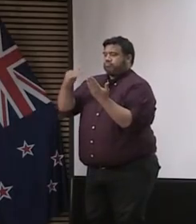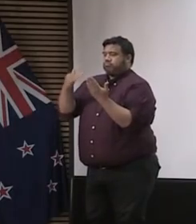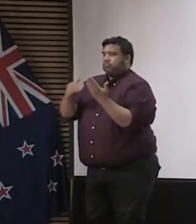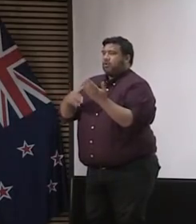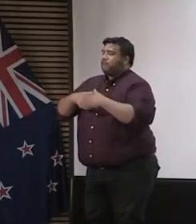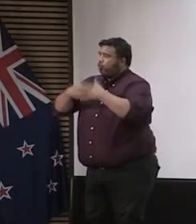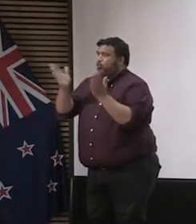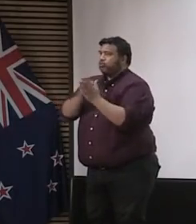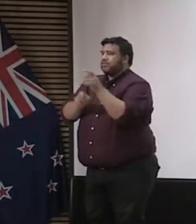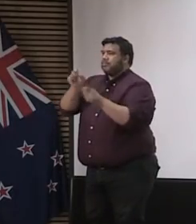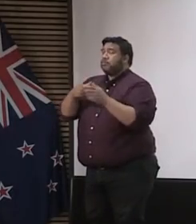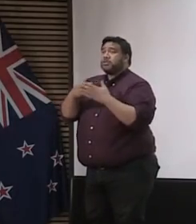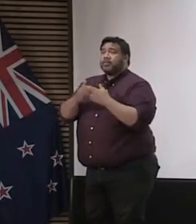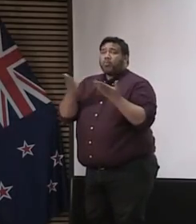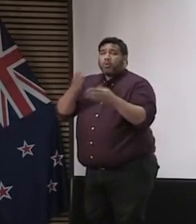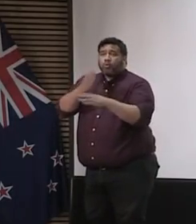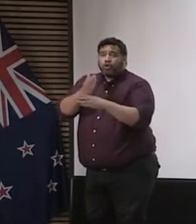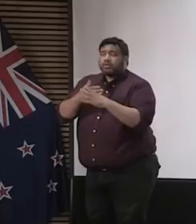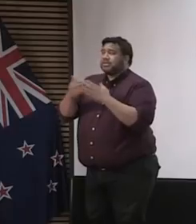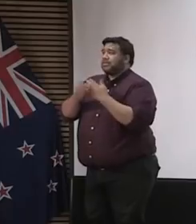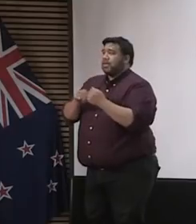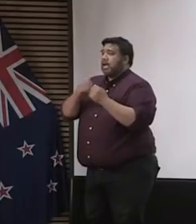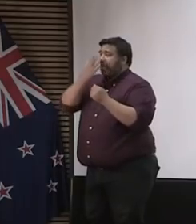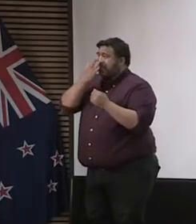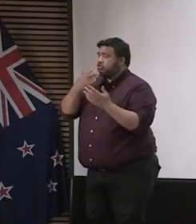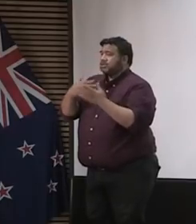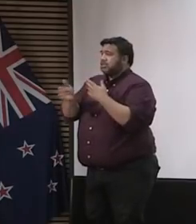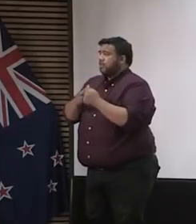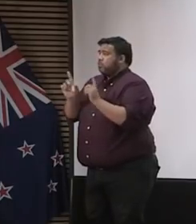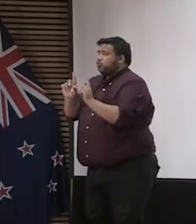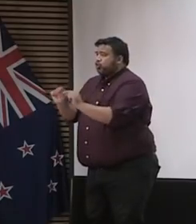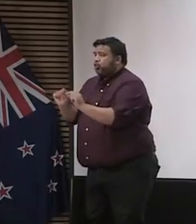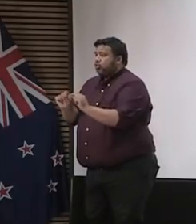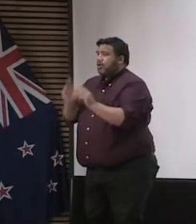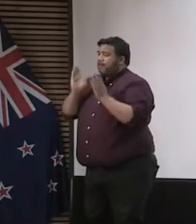inschools, teachers in schoolsor transport workers. We needto be able to do that safelyfor all of them.